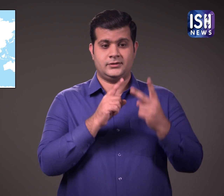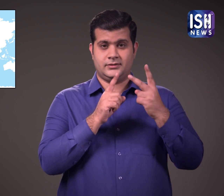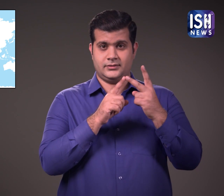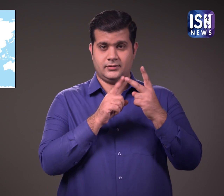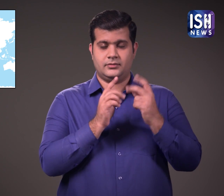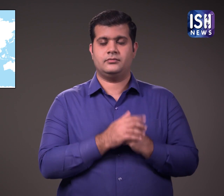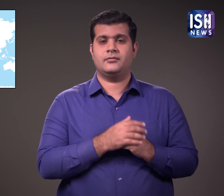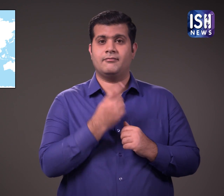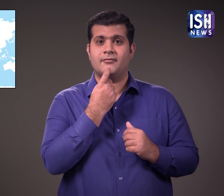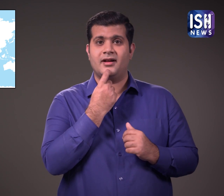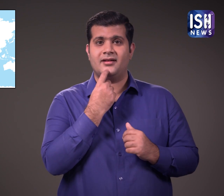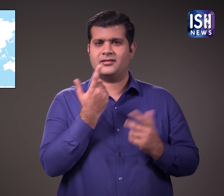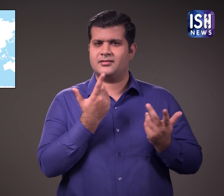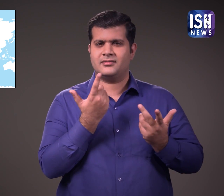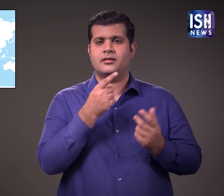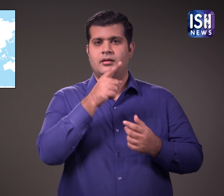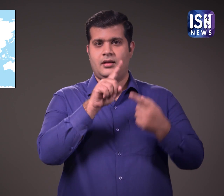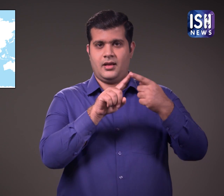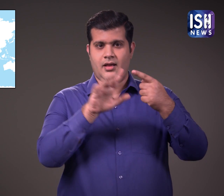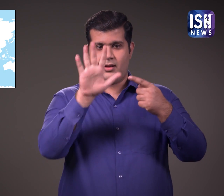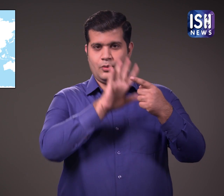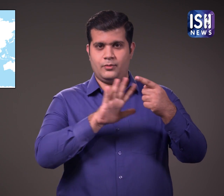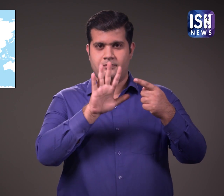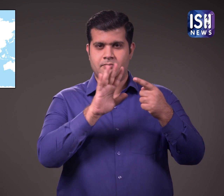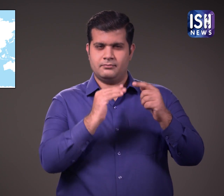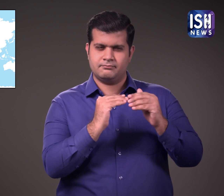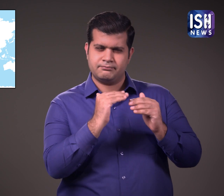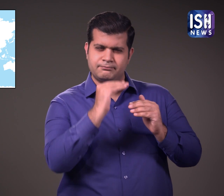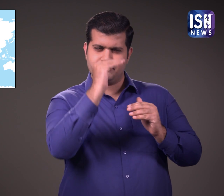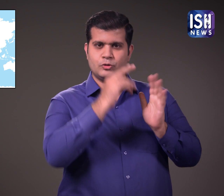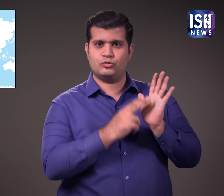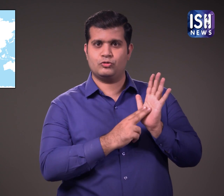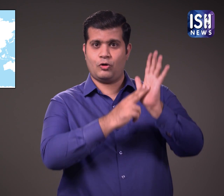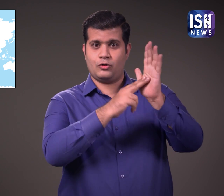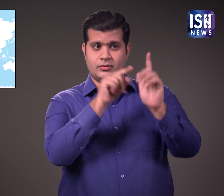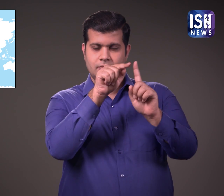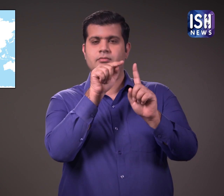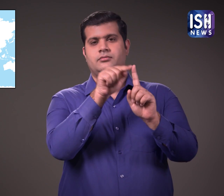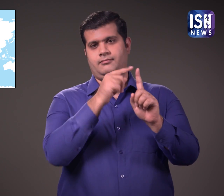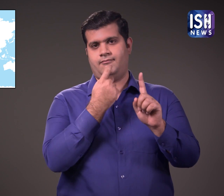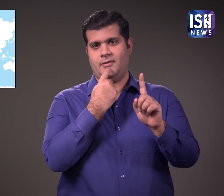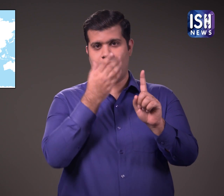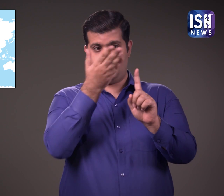2. Finland is located in northern europe.